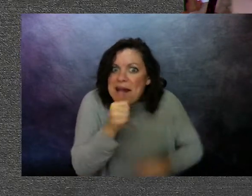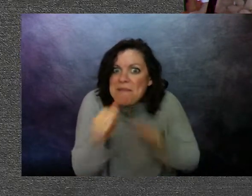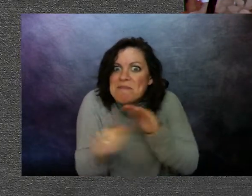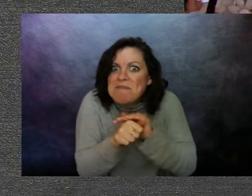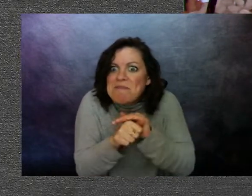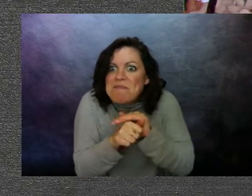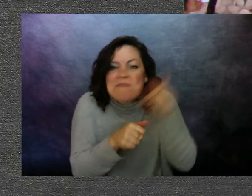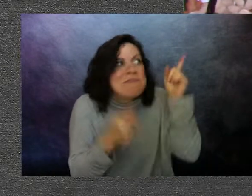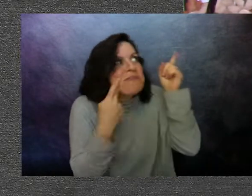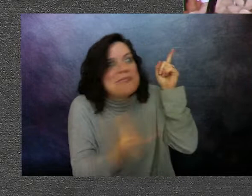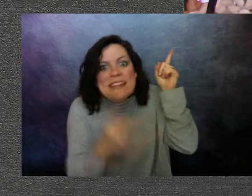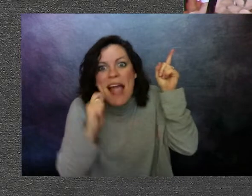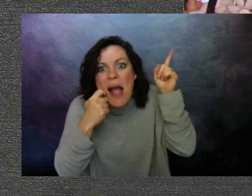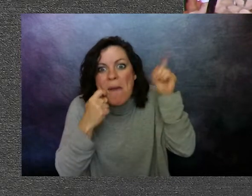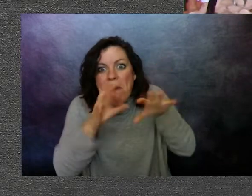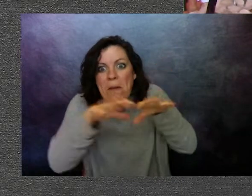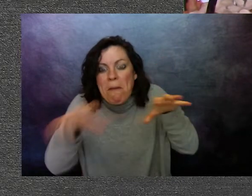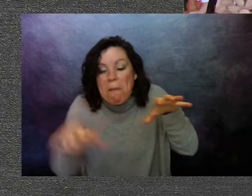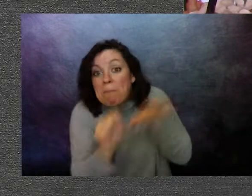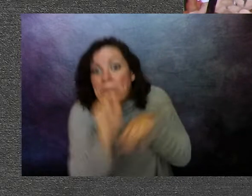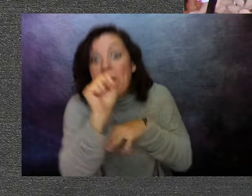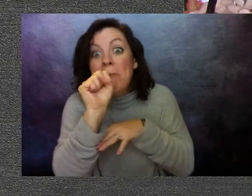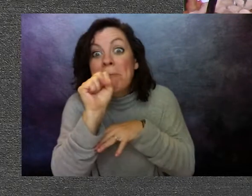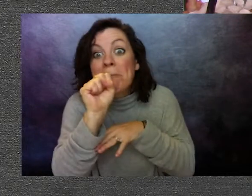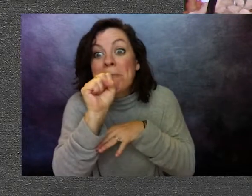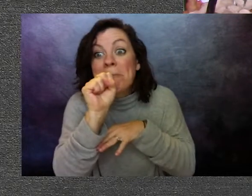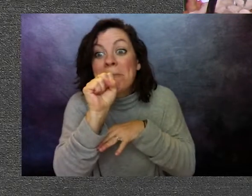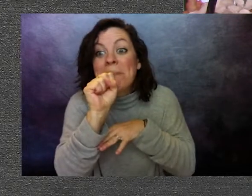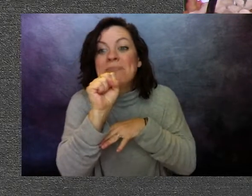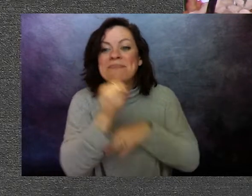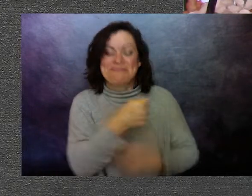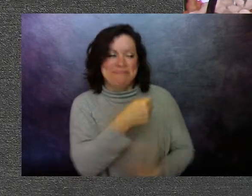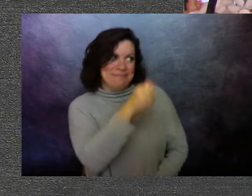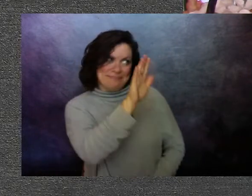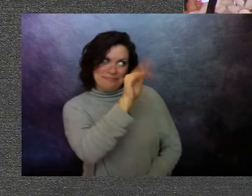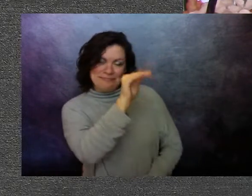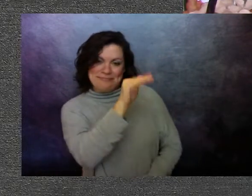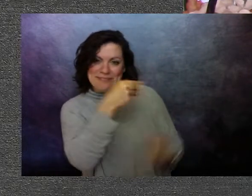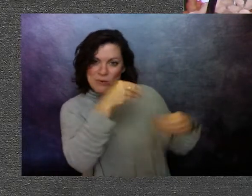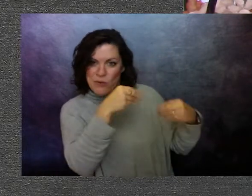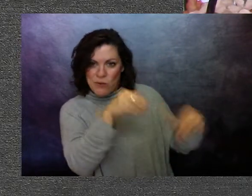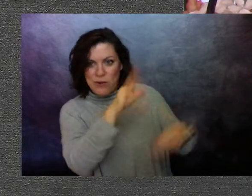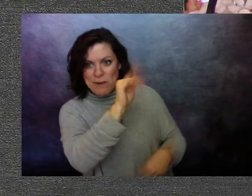He's hiding in those apples. We said goodbye to the store owner and went to the park.